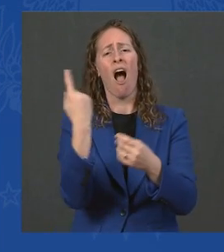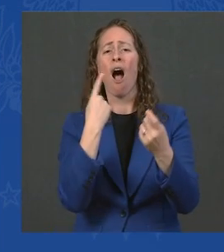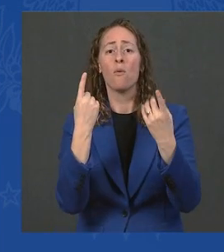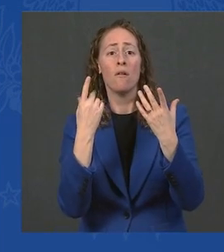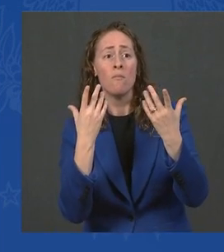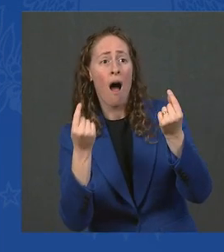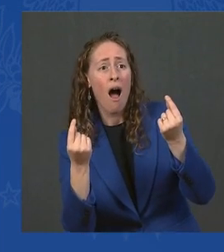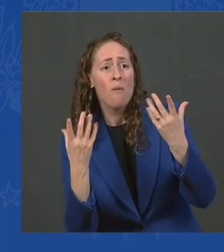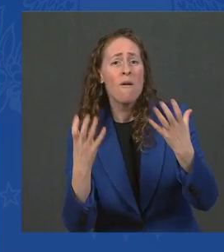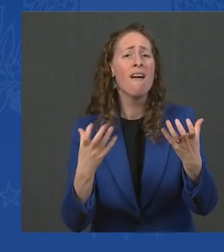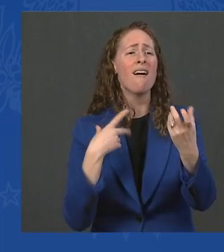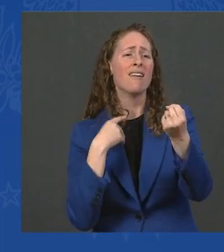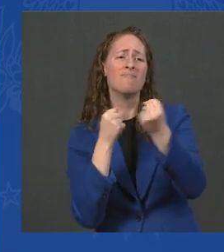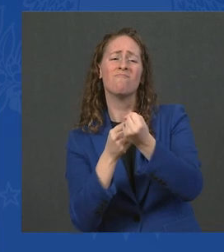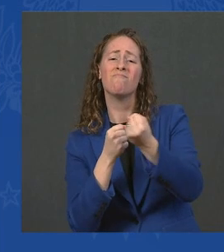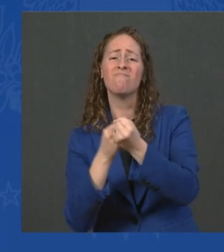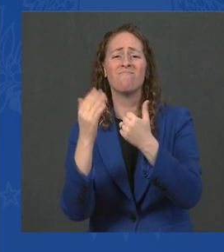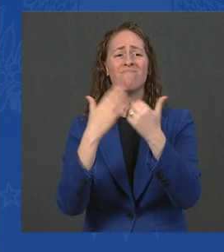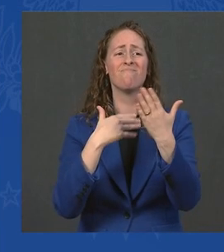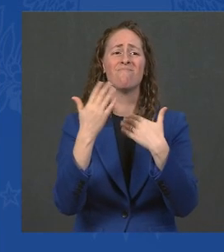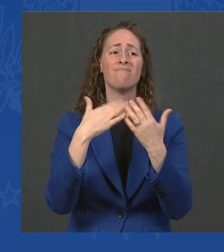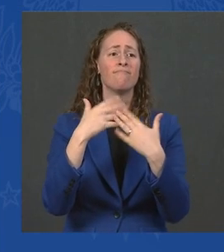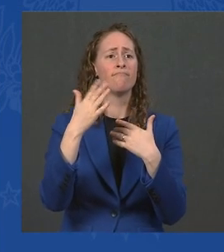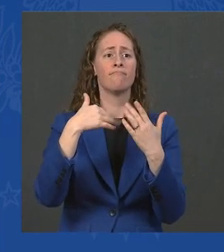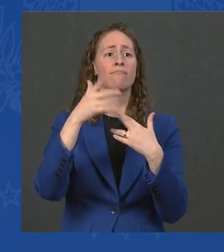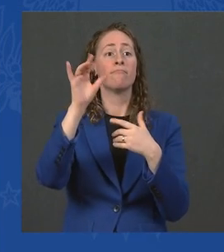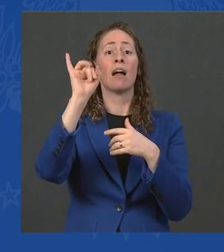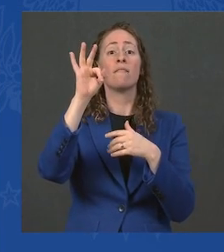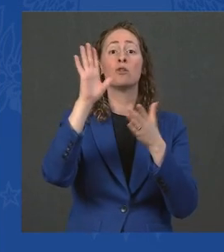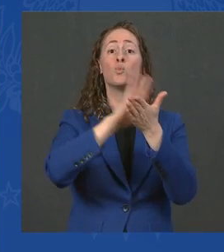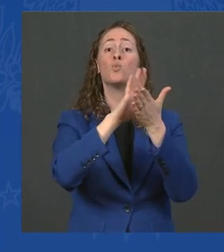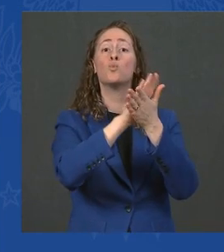And let me -- -- let me close with this: